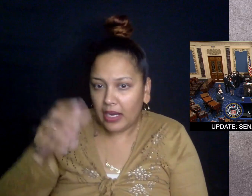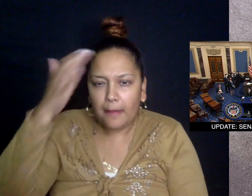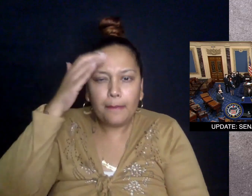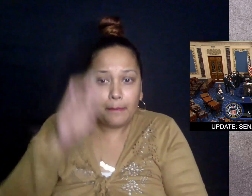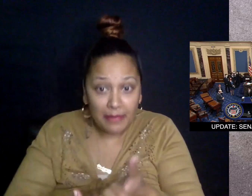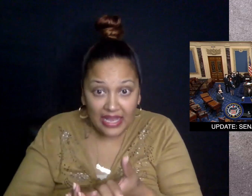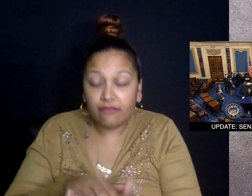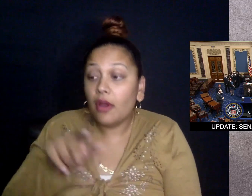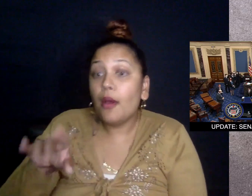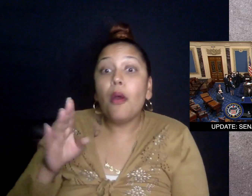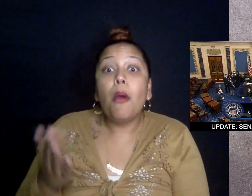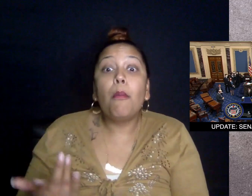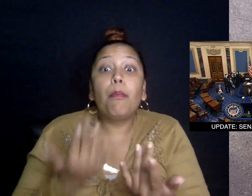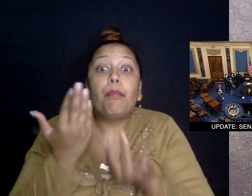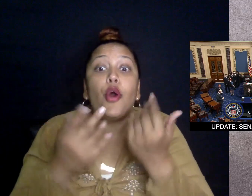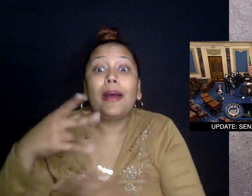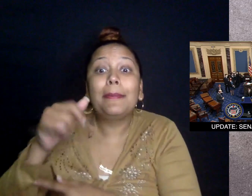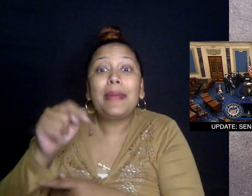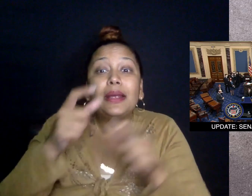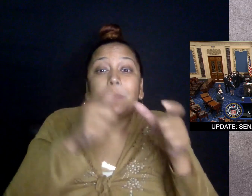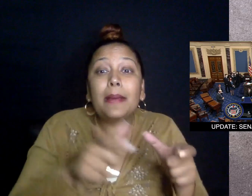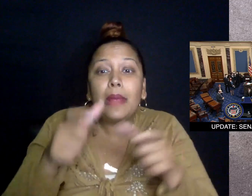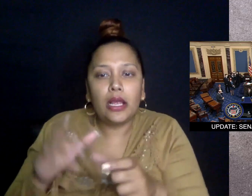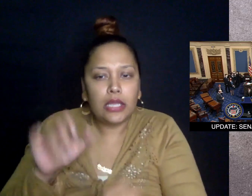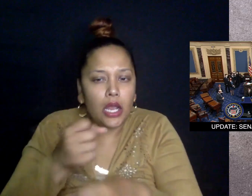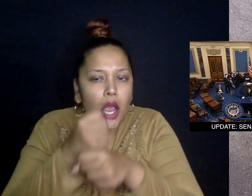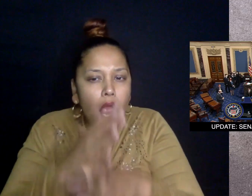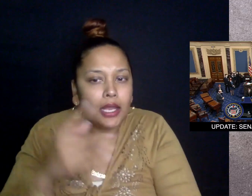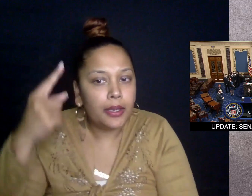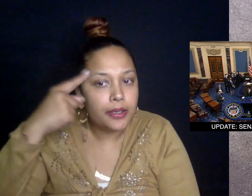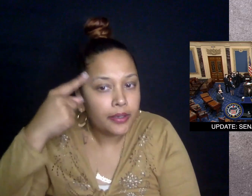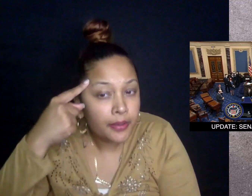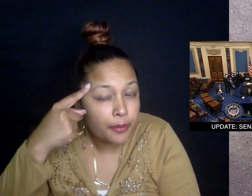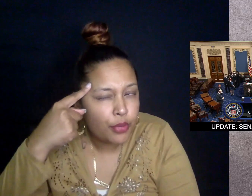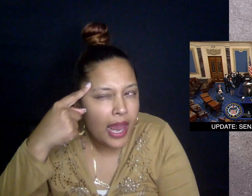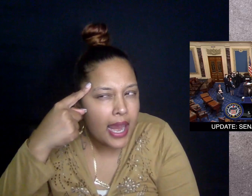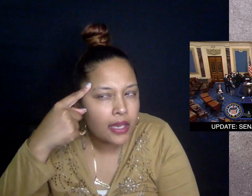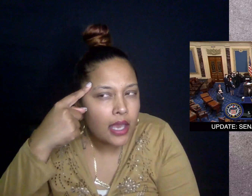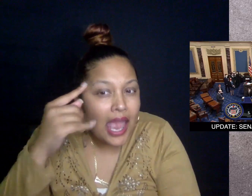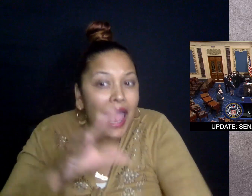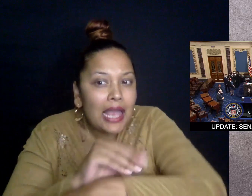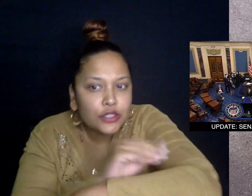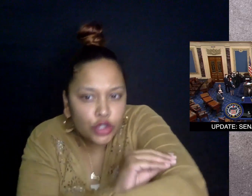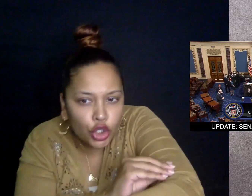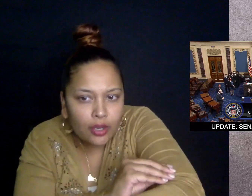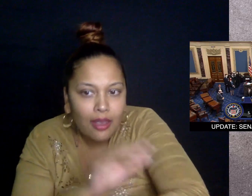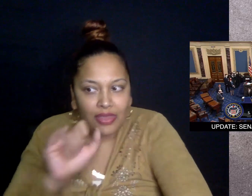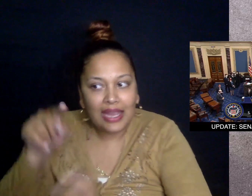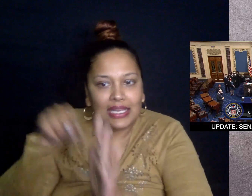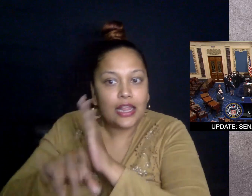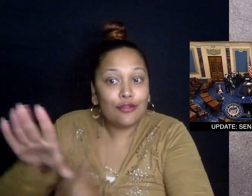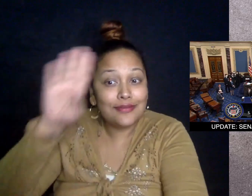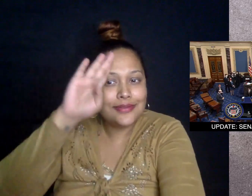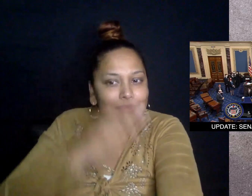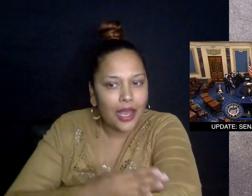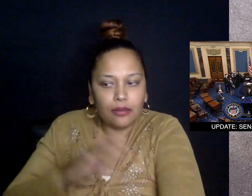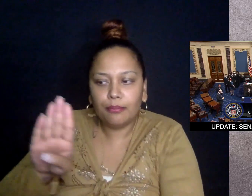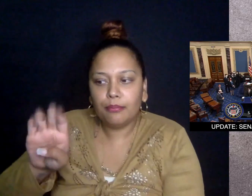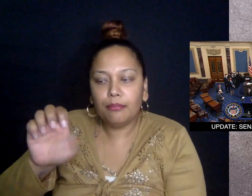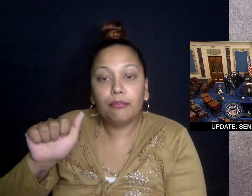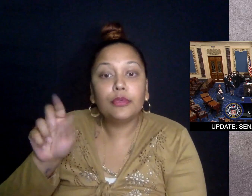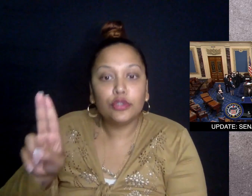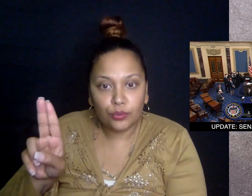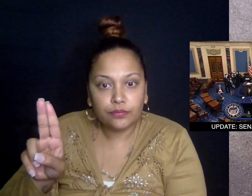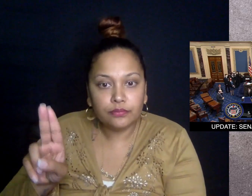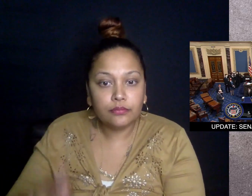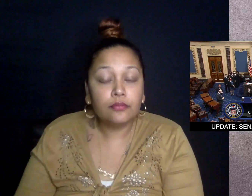desk for his signature Biden believes burn pits may have caused the brain cancer that